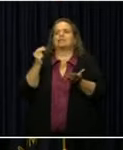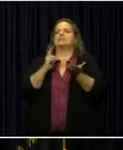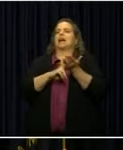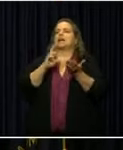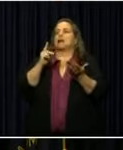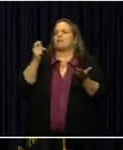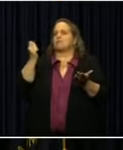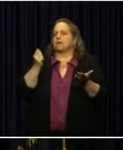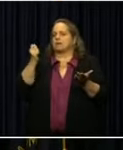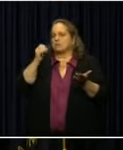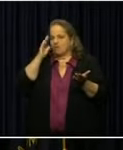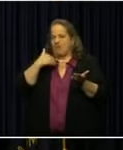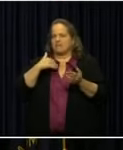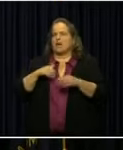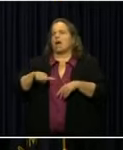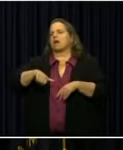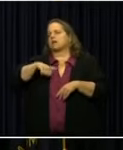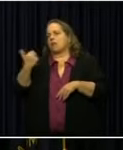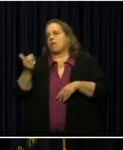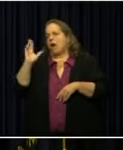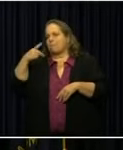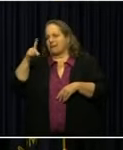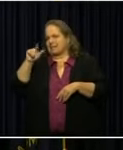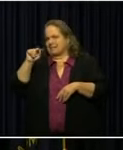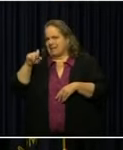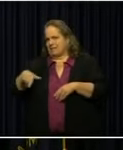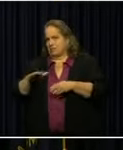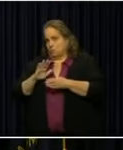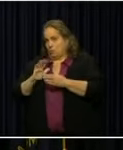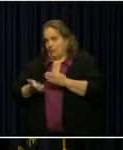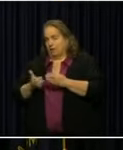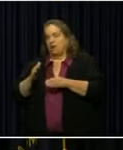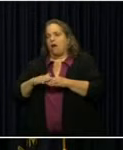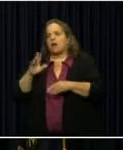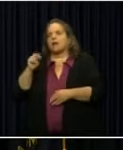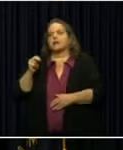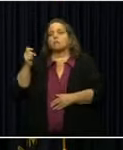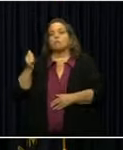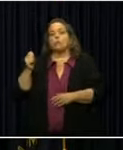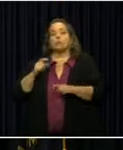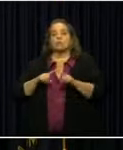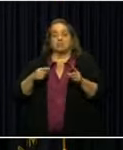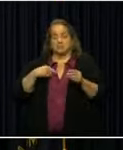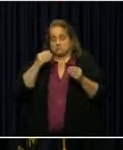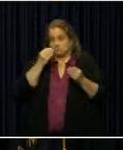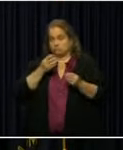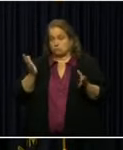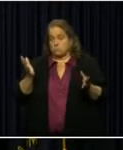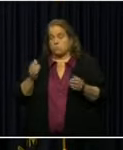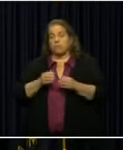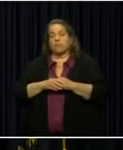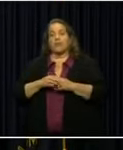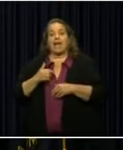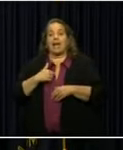PANDEMIC AND WE CANNOT JUST FLATTEN BUT SERIOUSLY FLATTEN THE CURVE, FOLKS, WE CAN DO